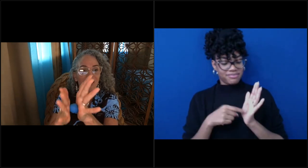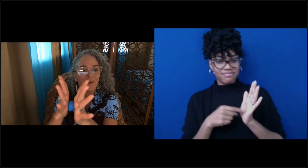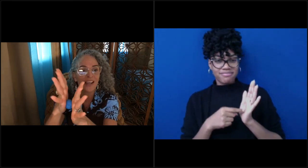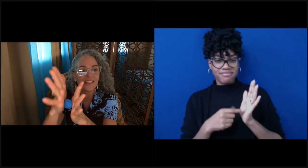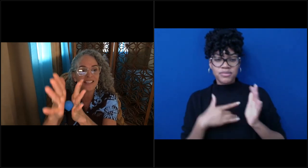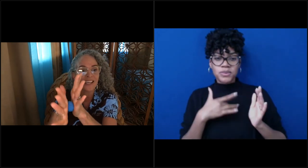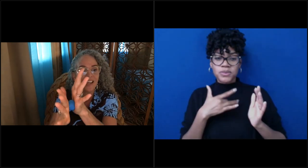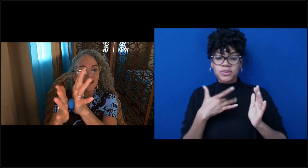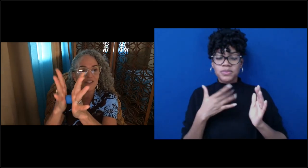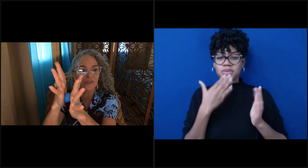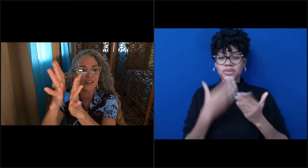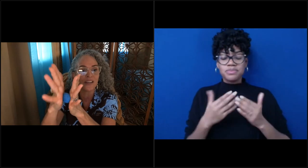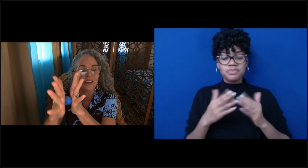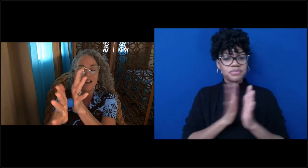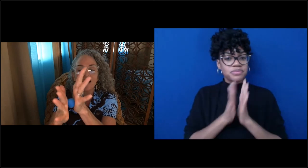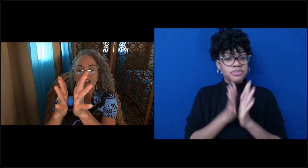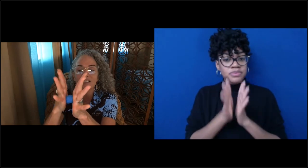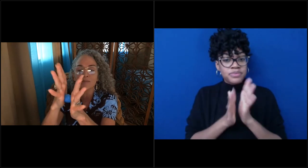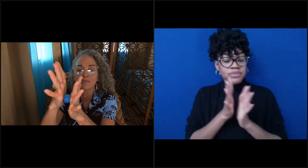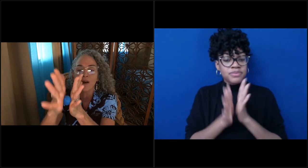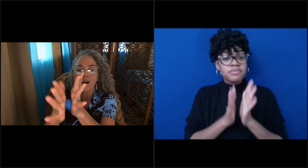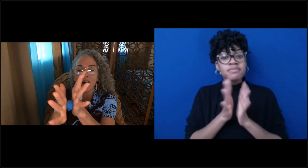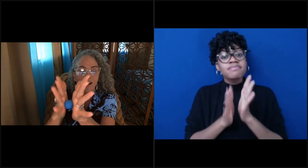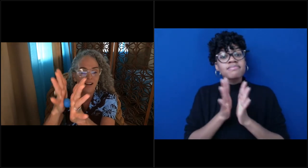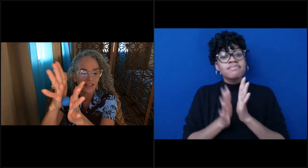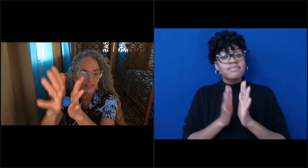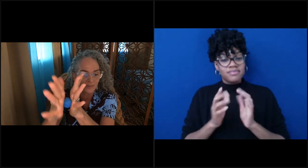And I want you to get it into a nice ball.